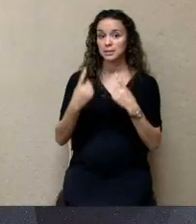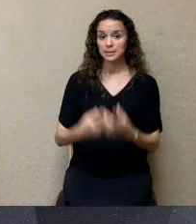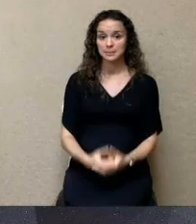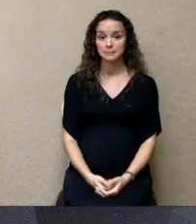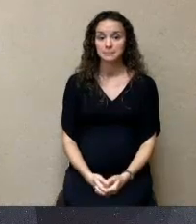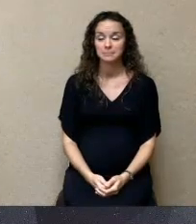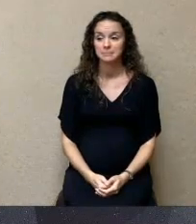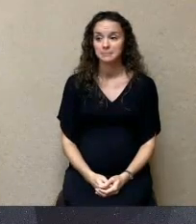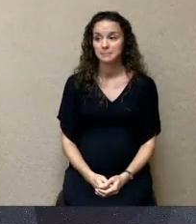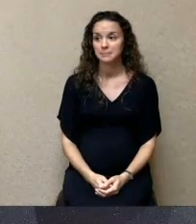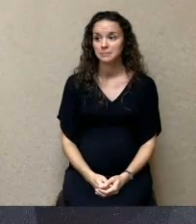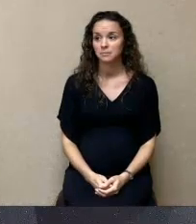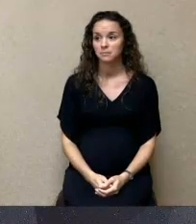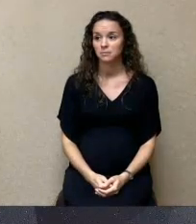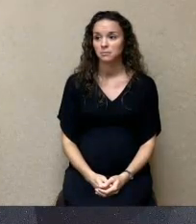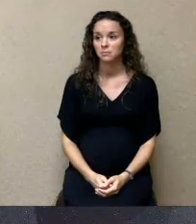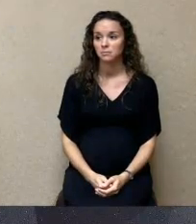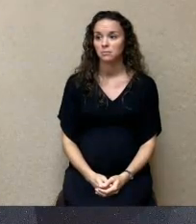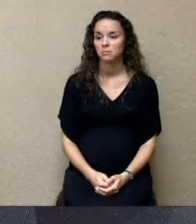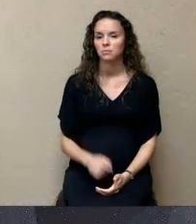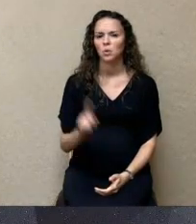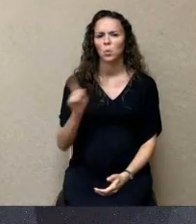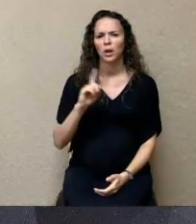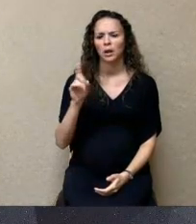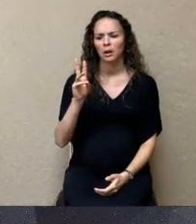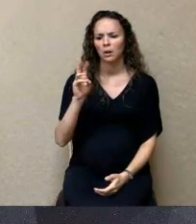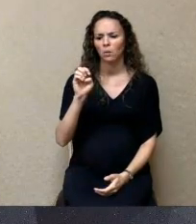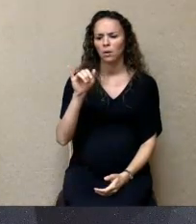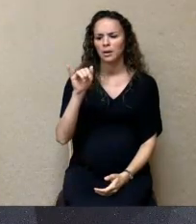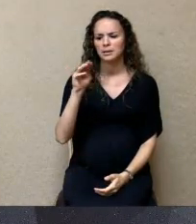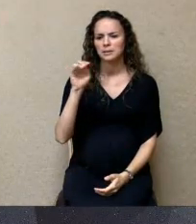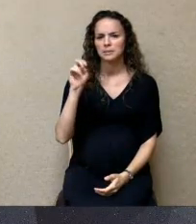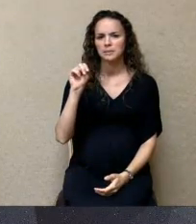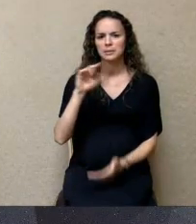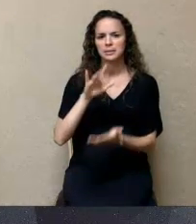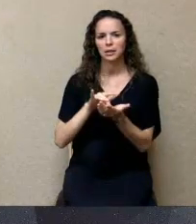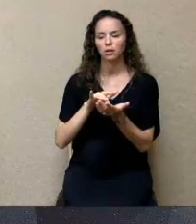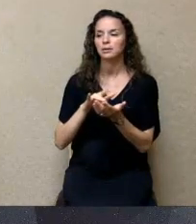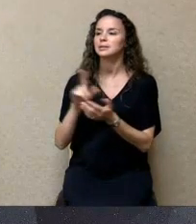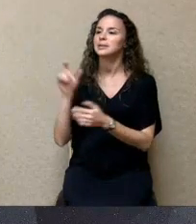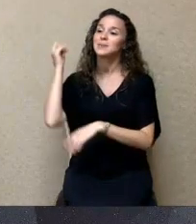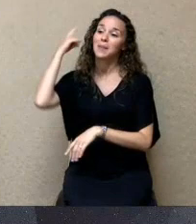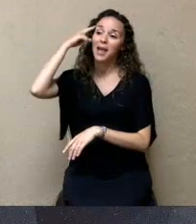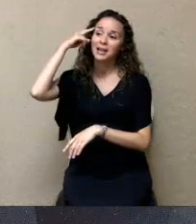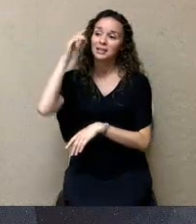Where is the Waisman Center? The Waisman Center is in Madison, Wisconsin.